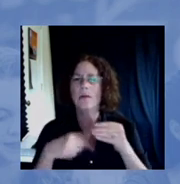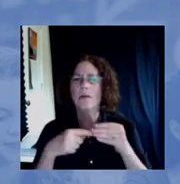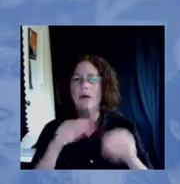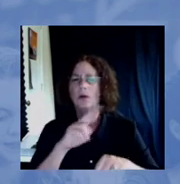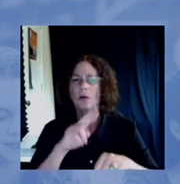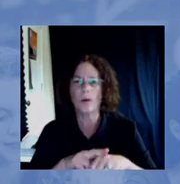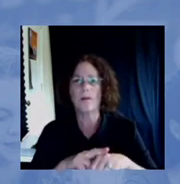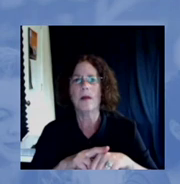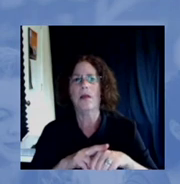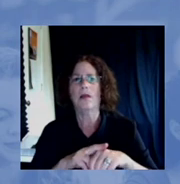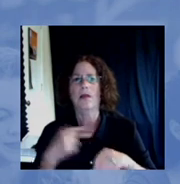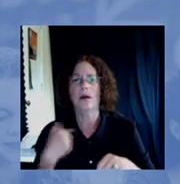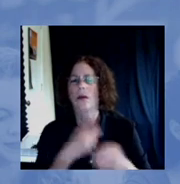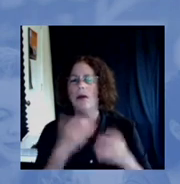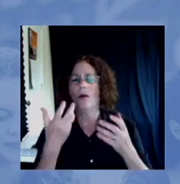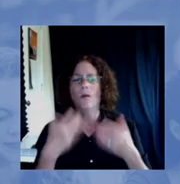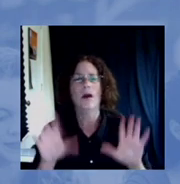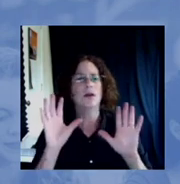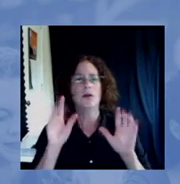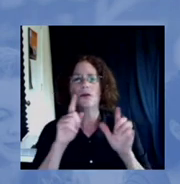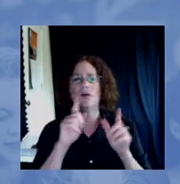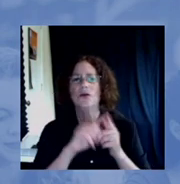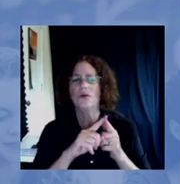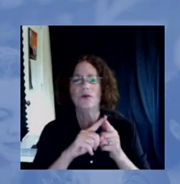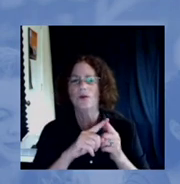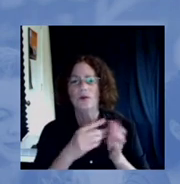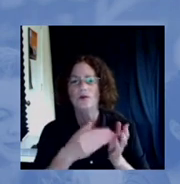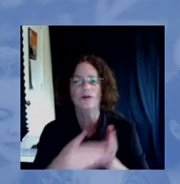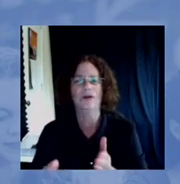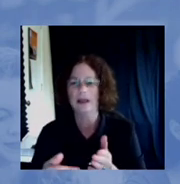WE DON'T WANT TO BRING INTO MOVING FORWARD, WHAT IS IT ABOUT THAT? AND THEN AS WE MOVE